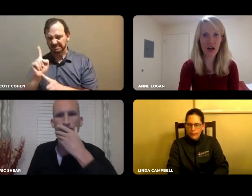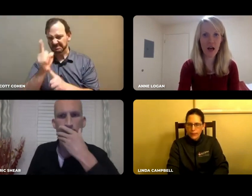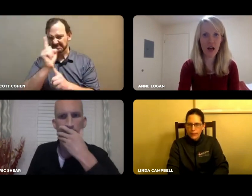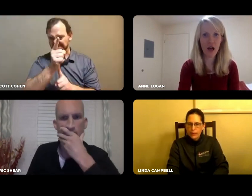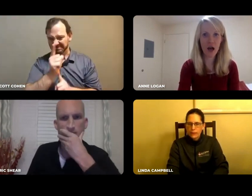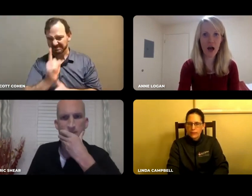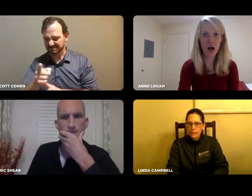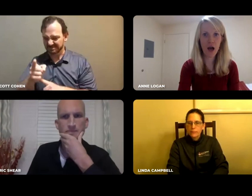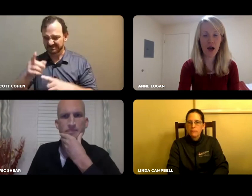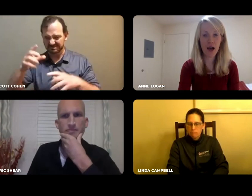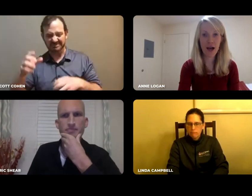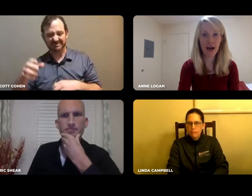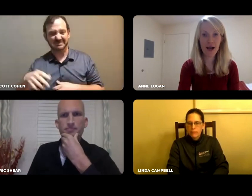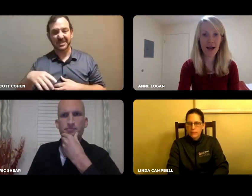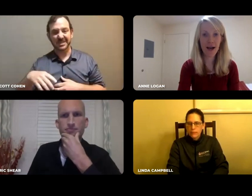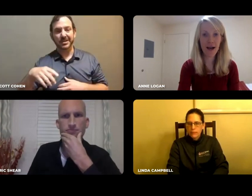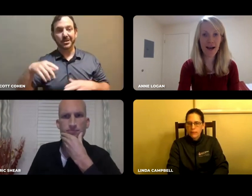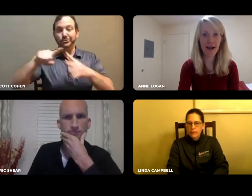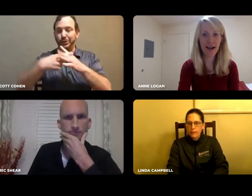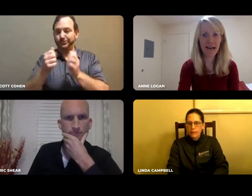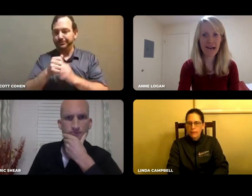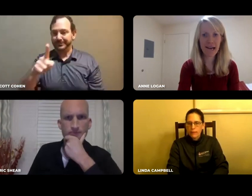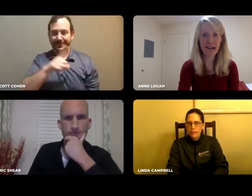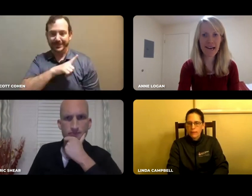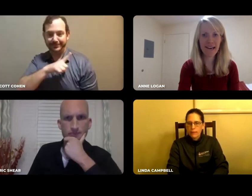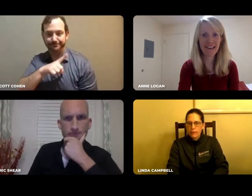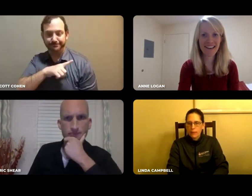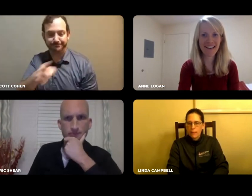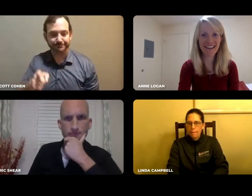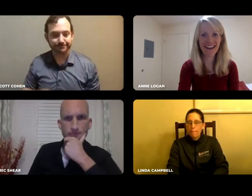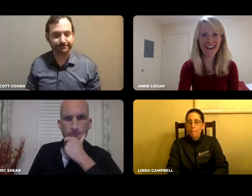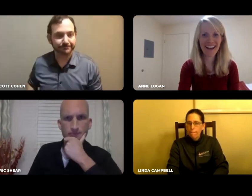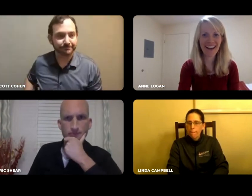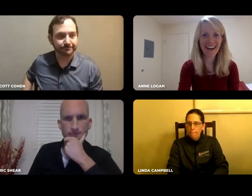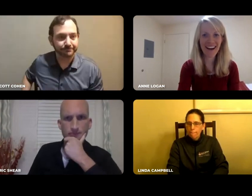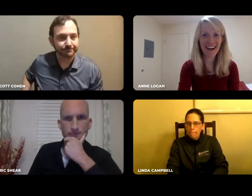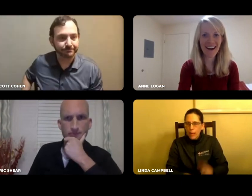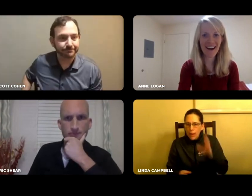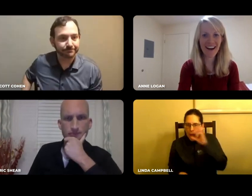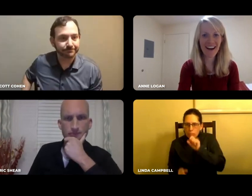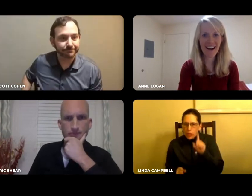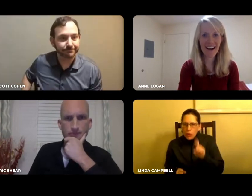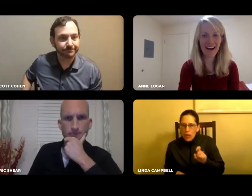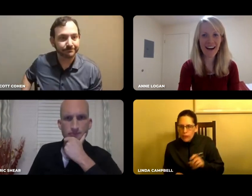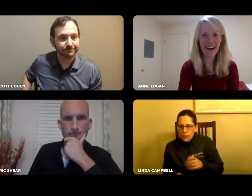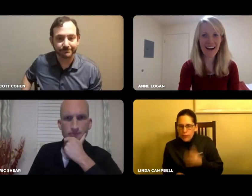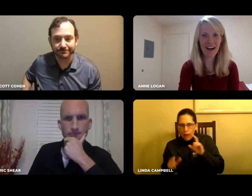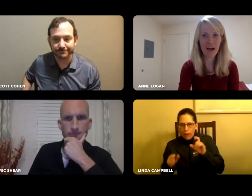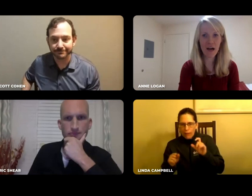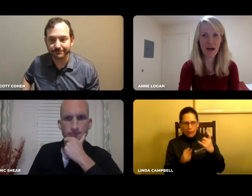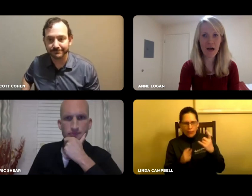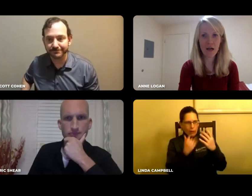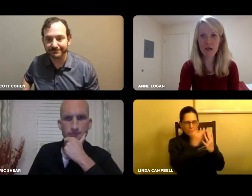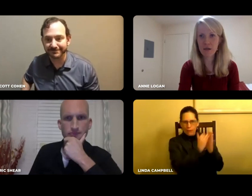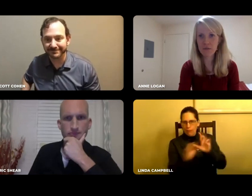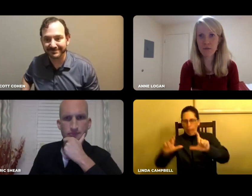Really brief responses. Let's start with you, Linda! Sorry can you ask again. I had to move a screen.